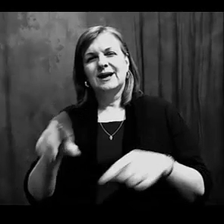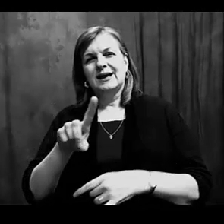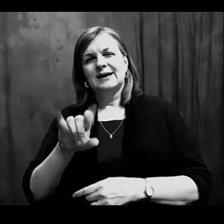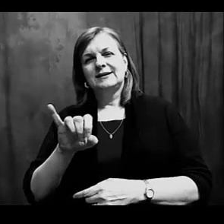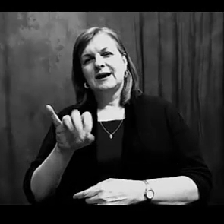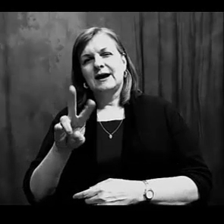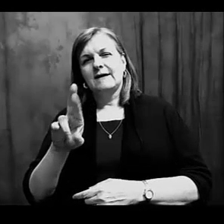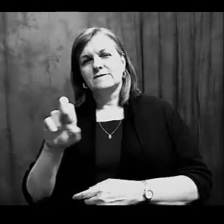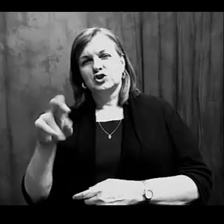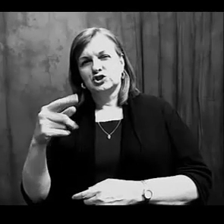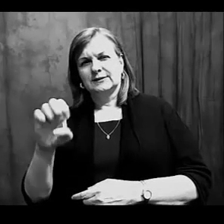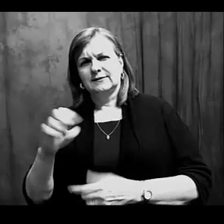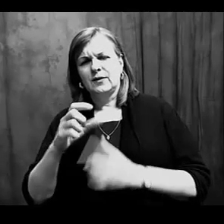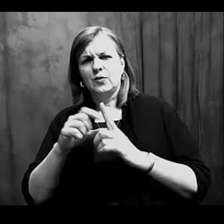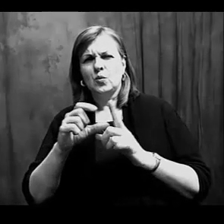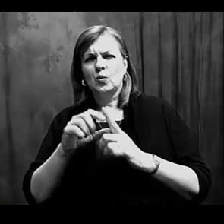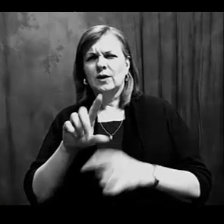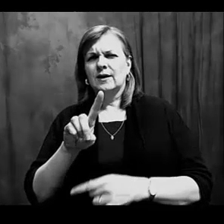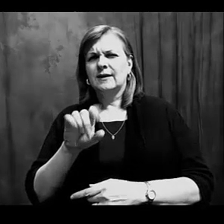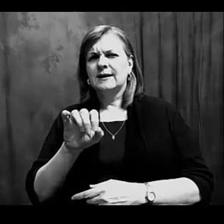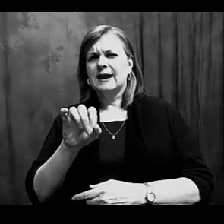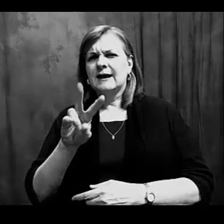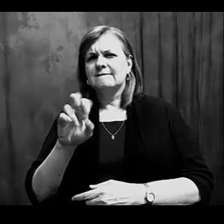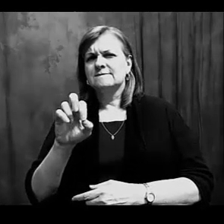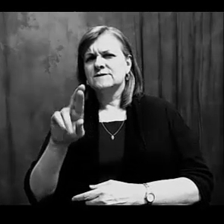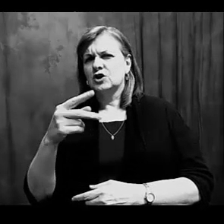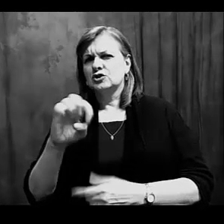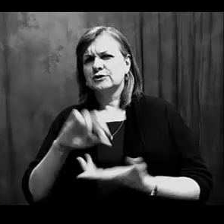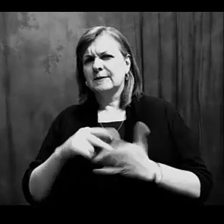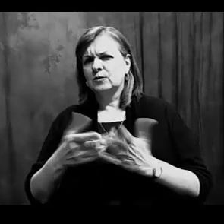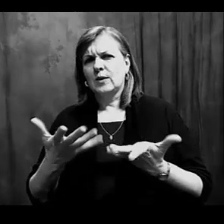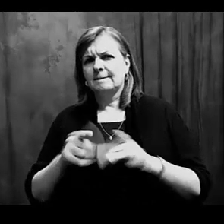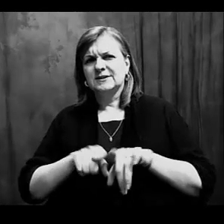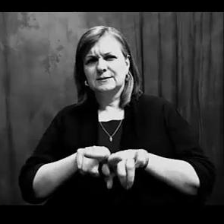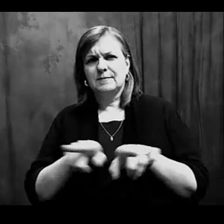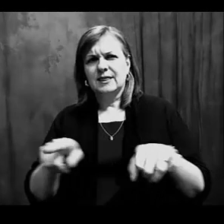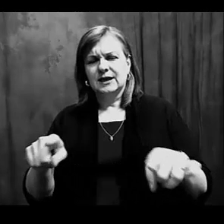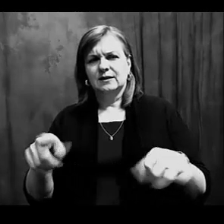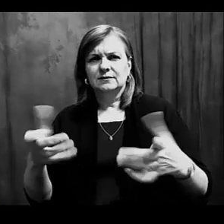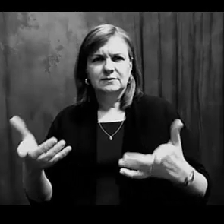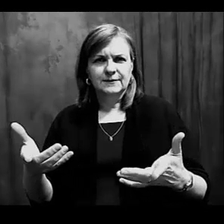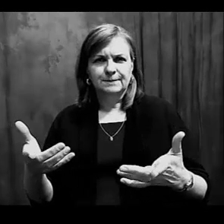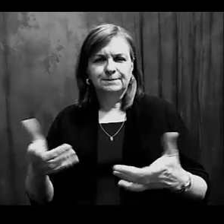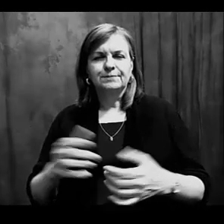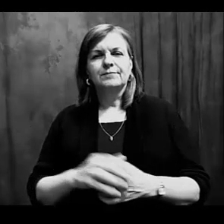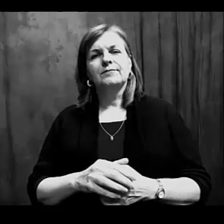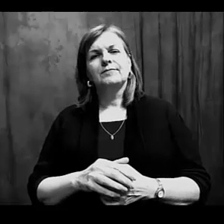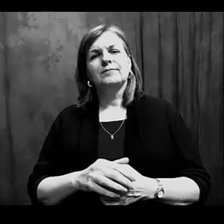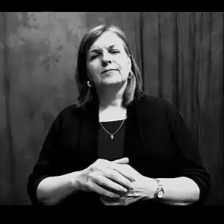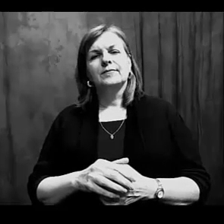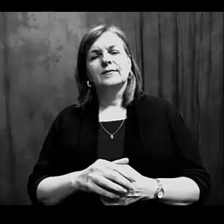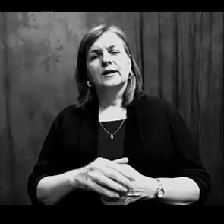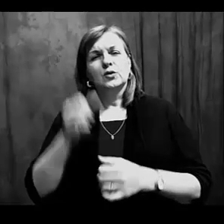so what does it mean to diverge? just a split -- right?